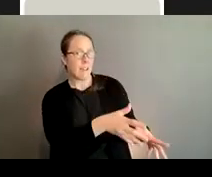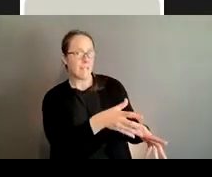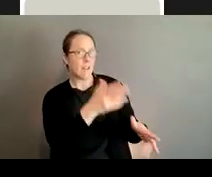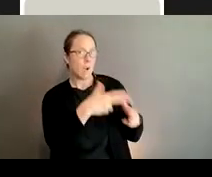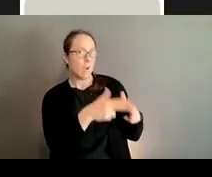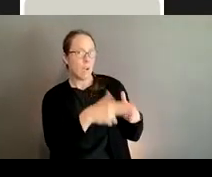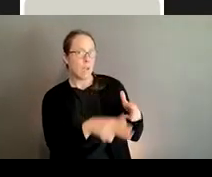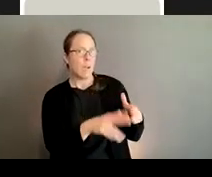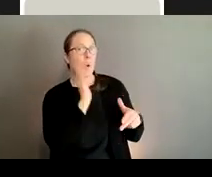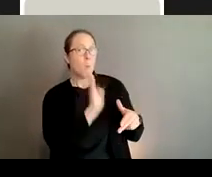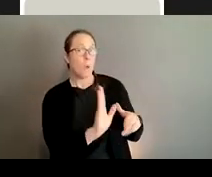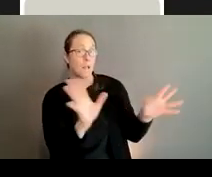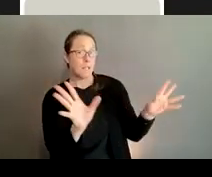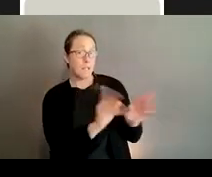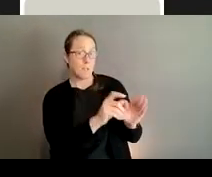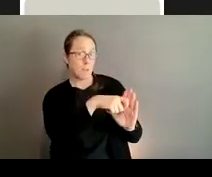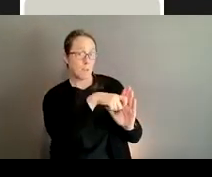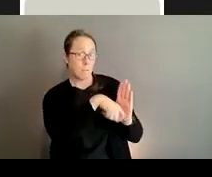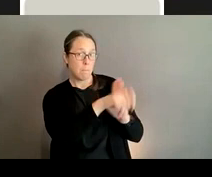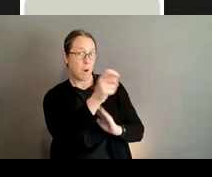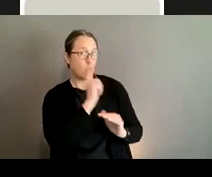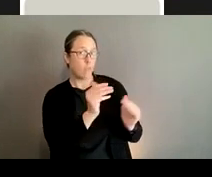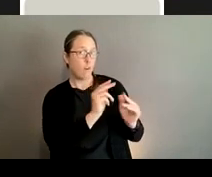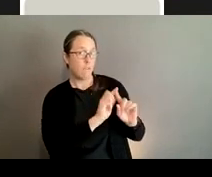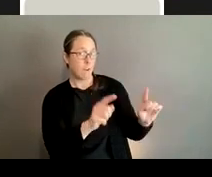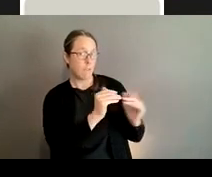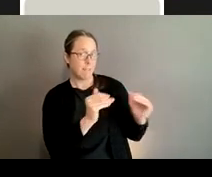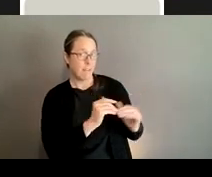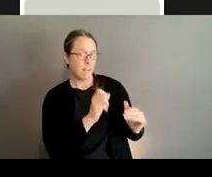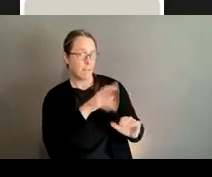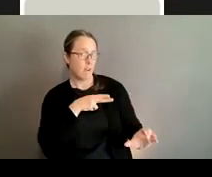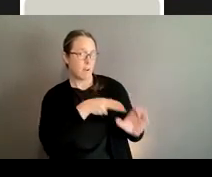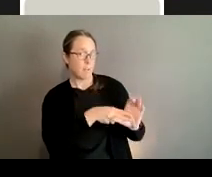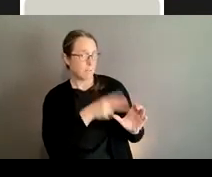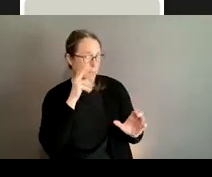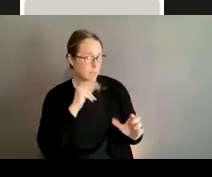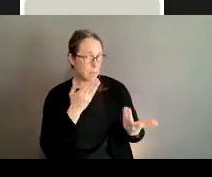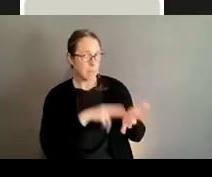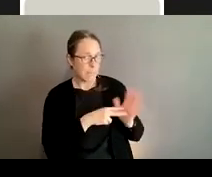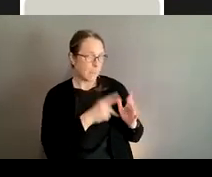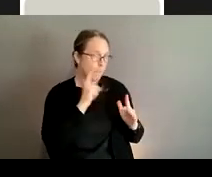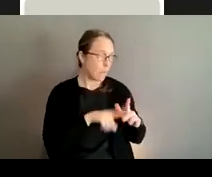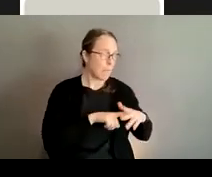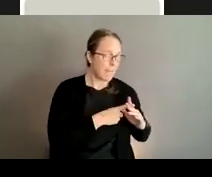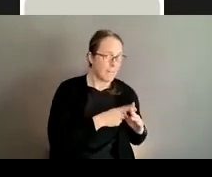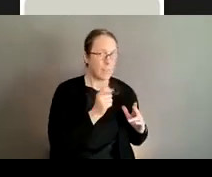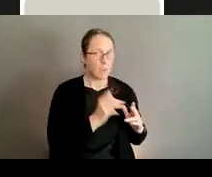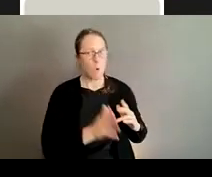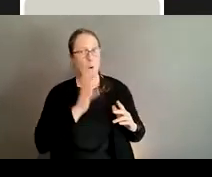marked for various levels of participation experience? Sessions for beginners or experienced past LEAD participants, et cetera."